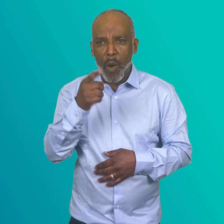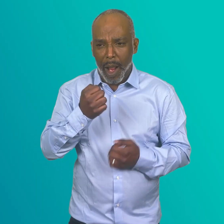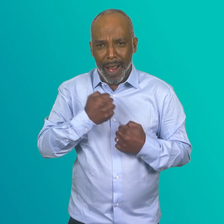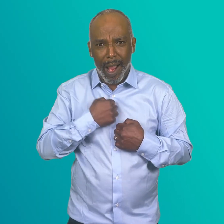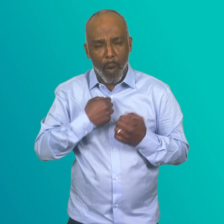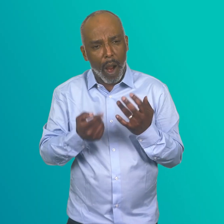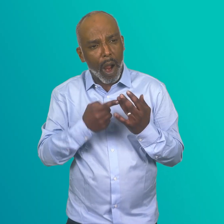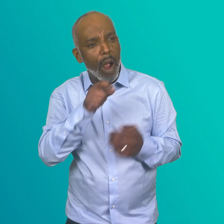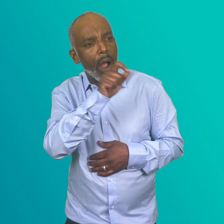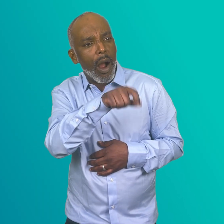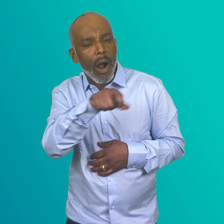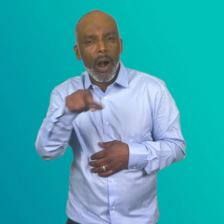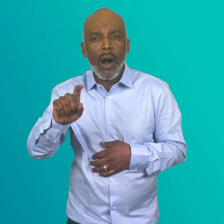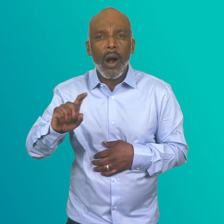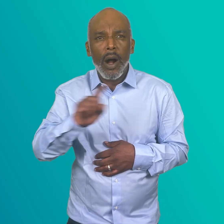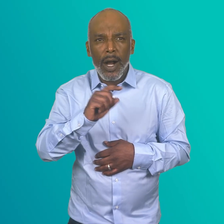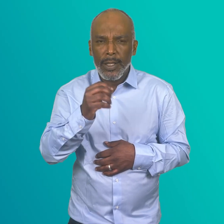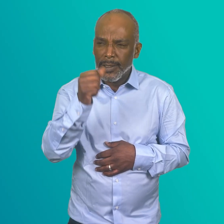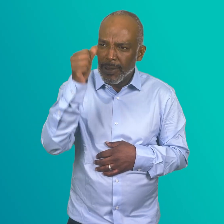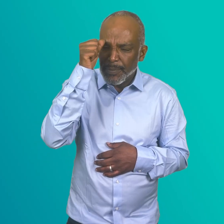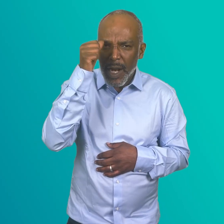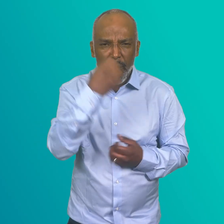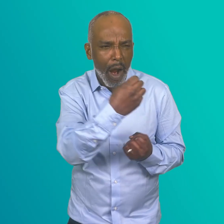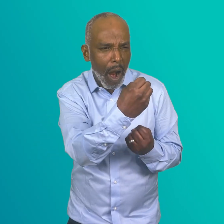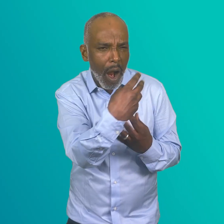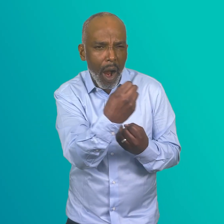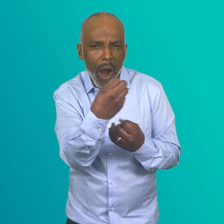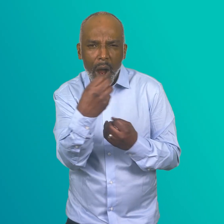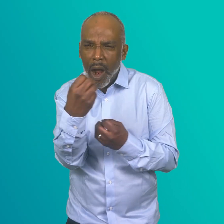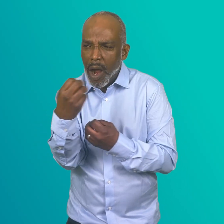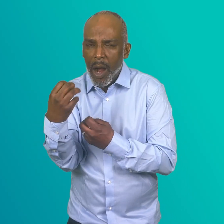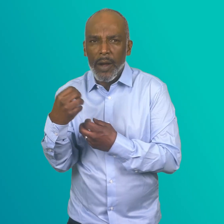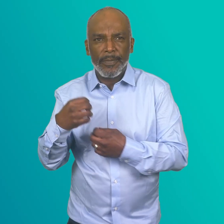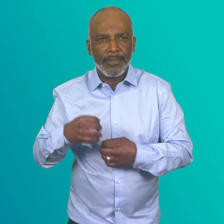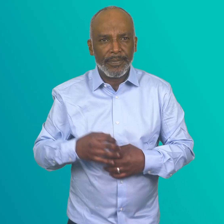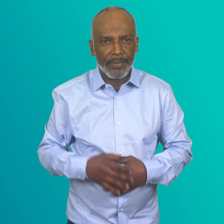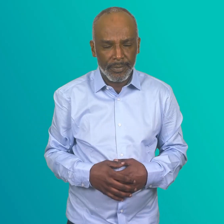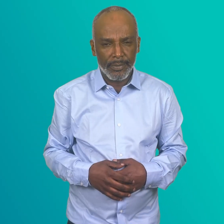alongside our own lived and living experience.